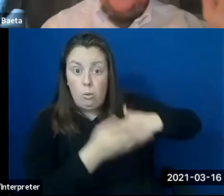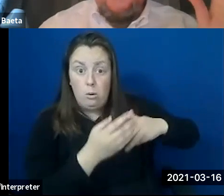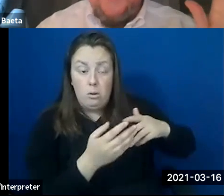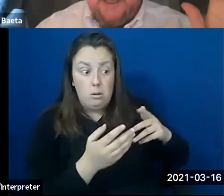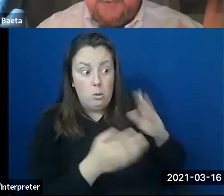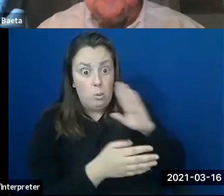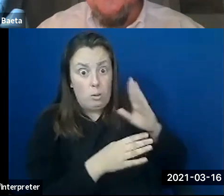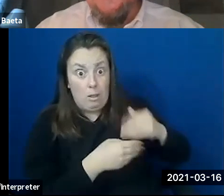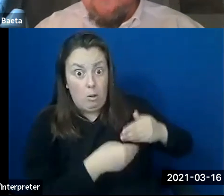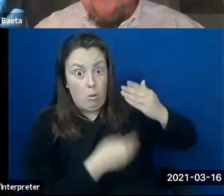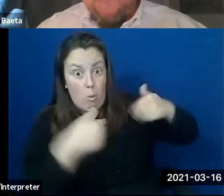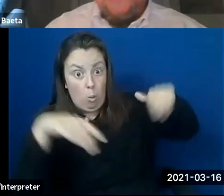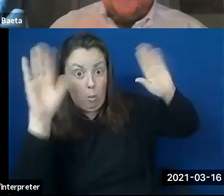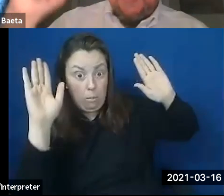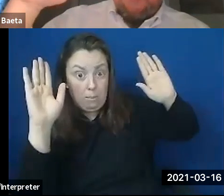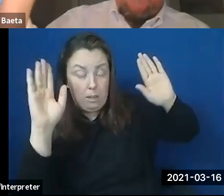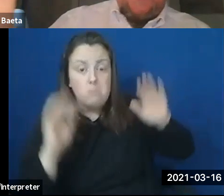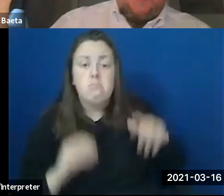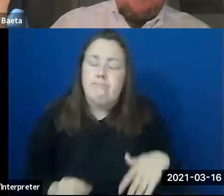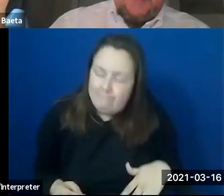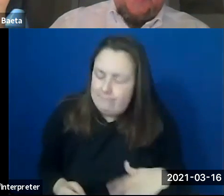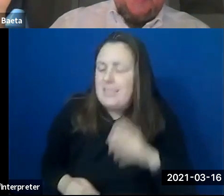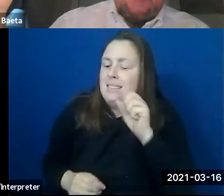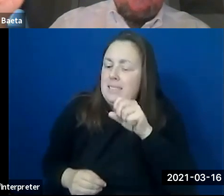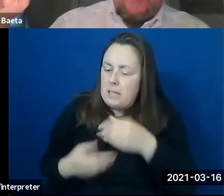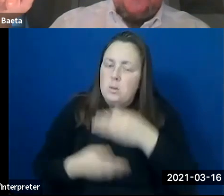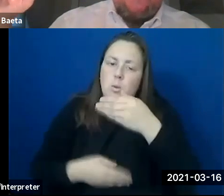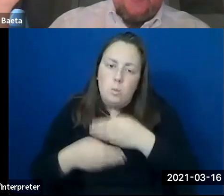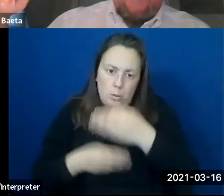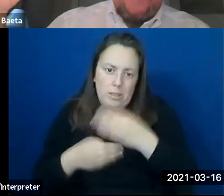Joseph Baeta: windows always help but remember that the system of air at the yell runs from.